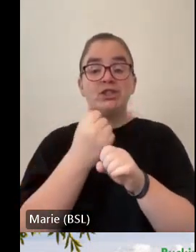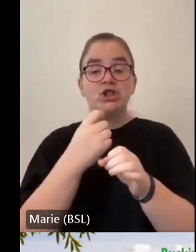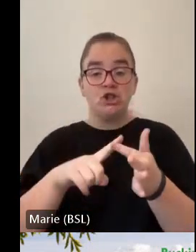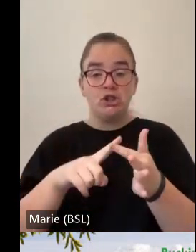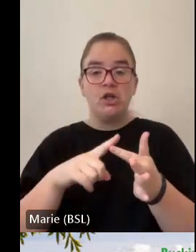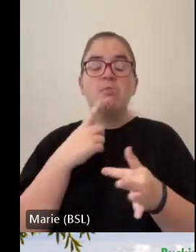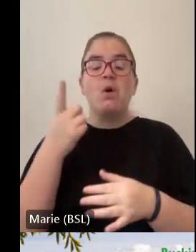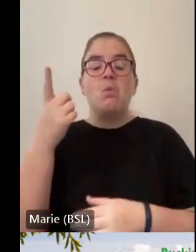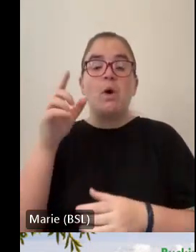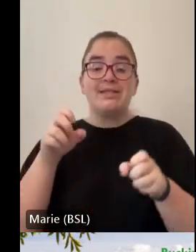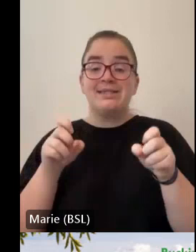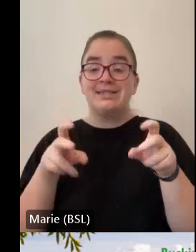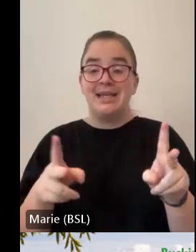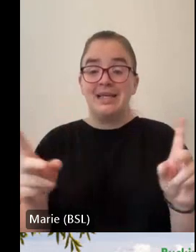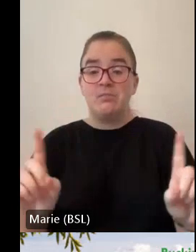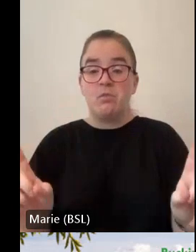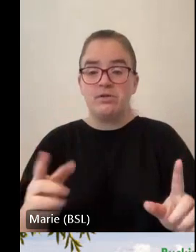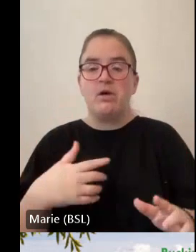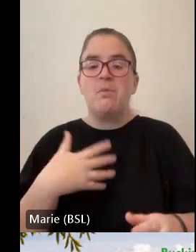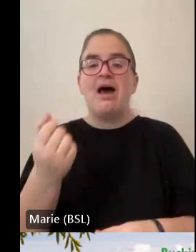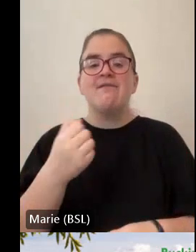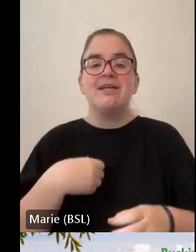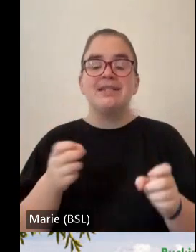that we had is a scam Marshall scheme.